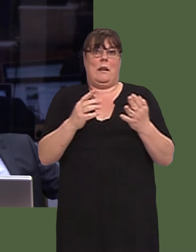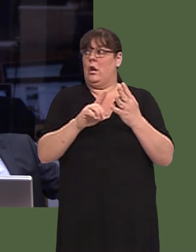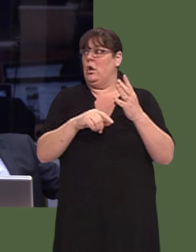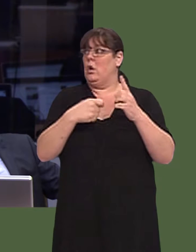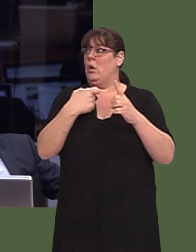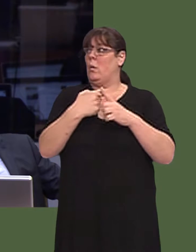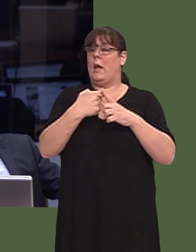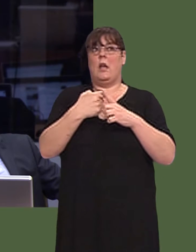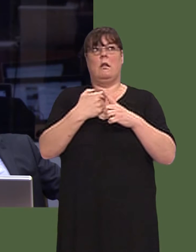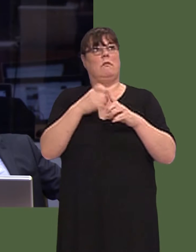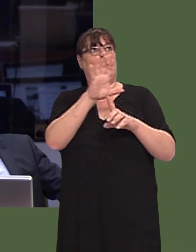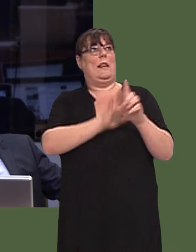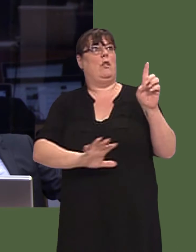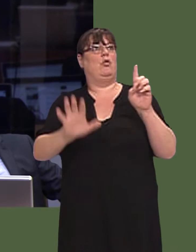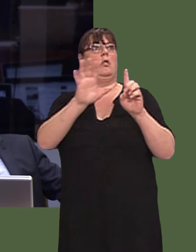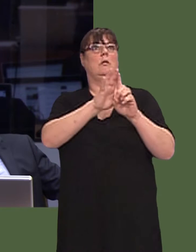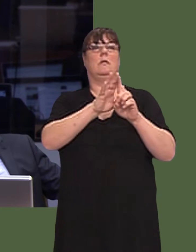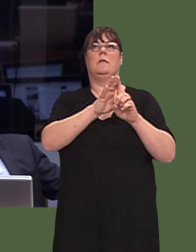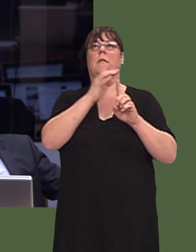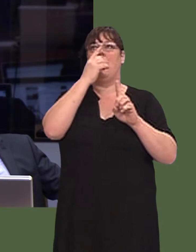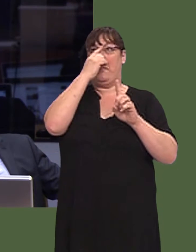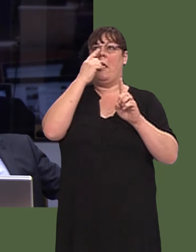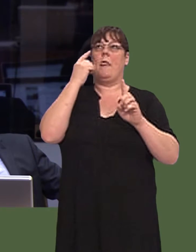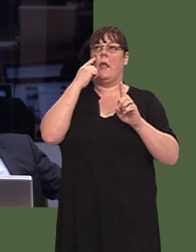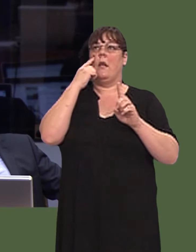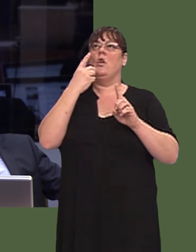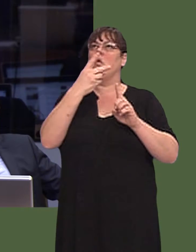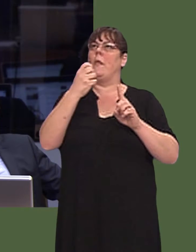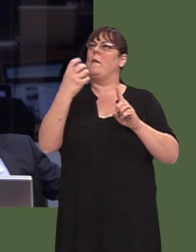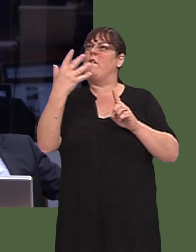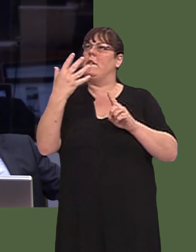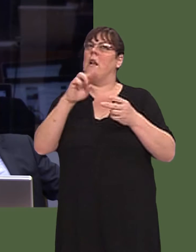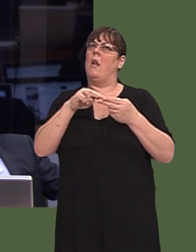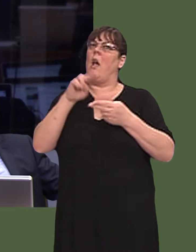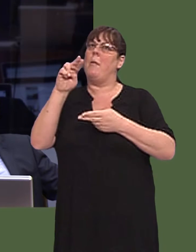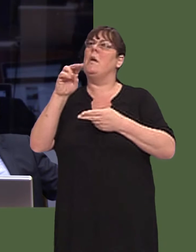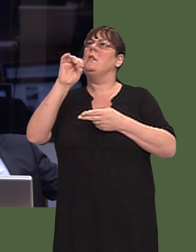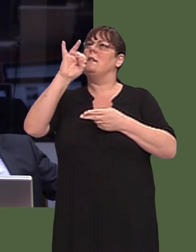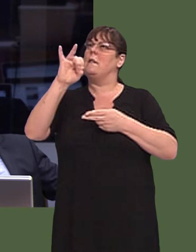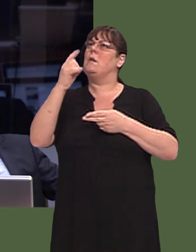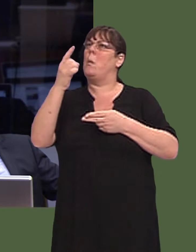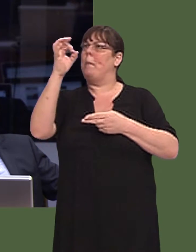UK nation or region. It bounced back to 71 per cent in 2015, but that was one of the lowest figures ever as